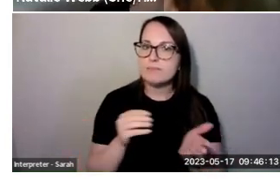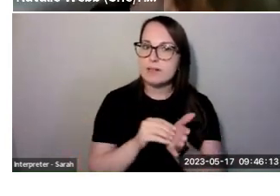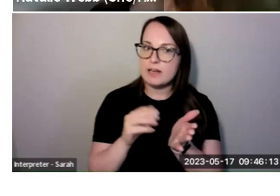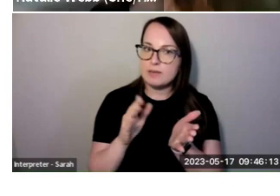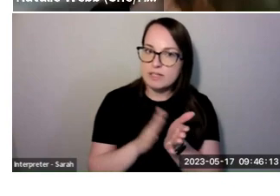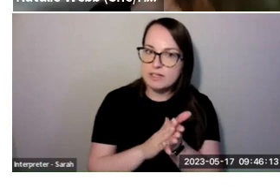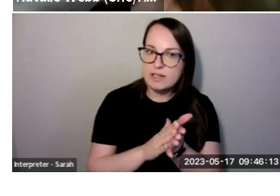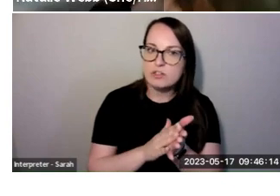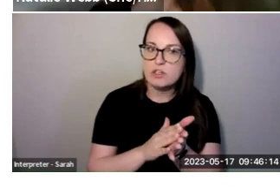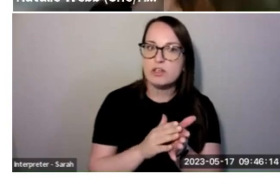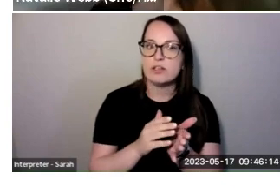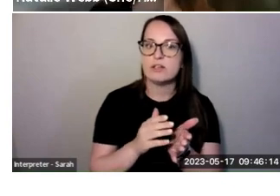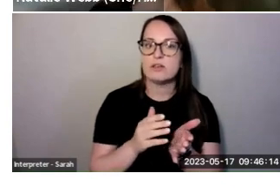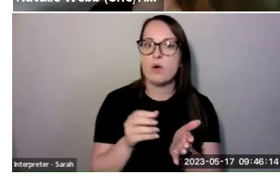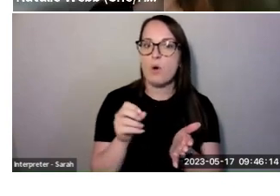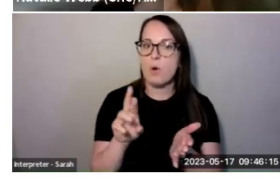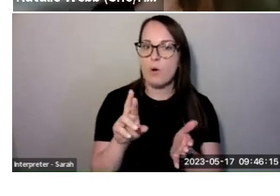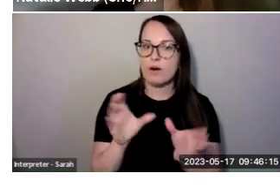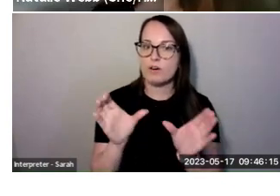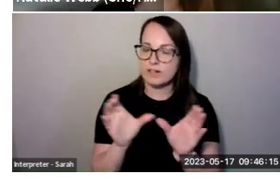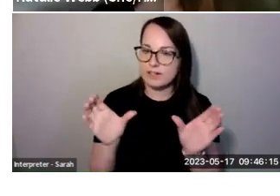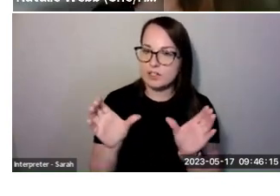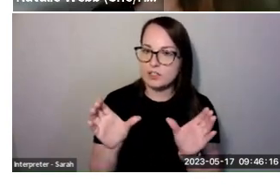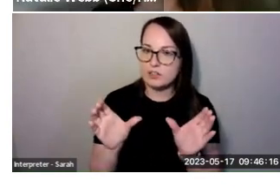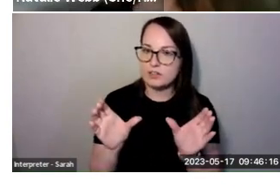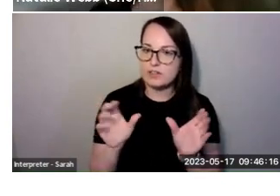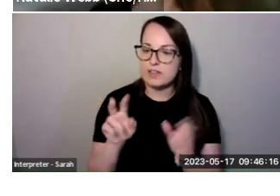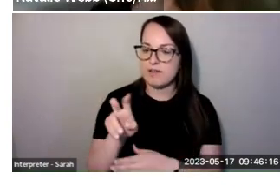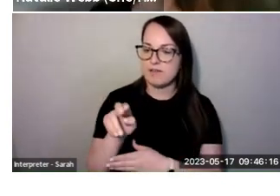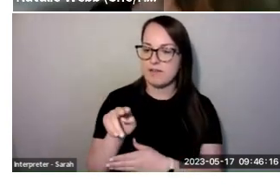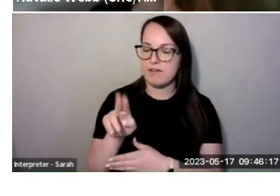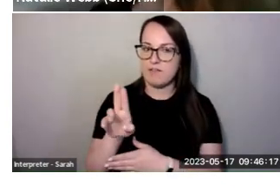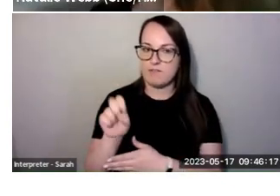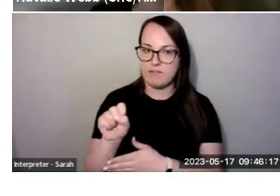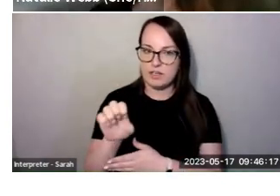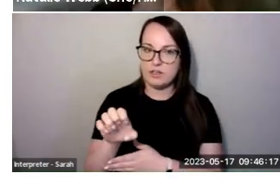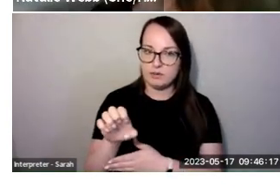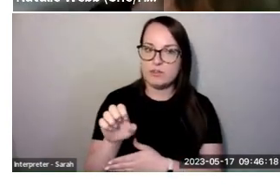What are reasonable kind of documentations or credentials that